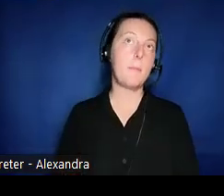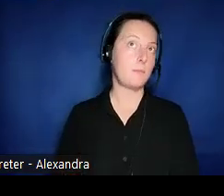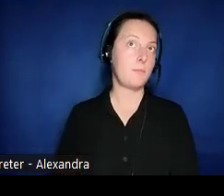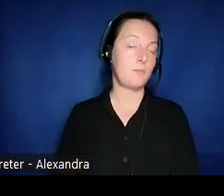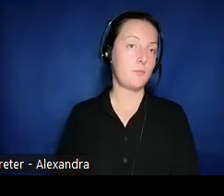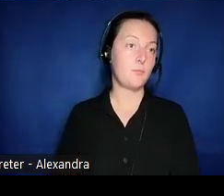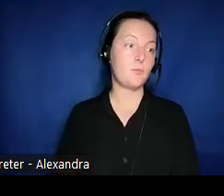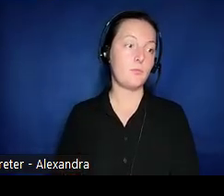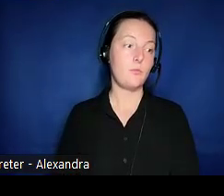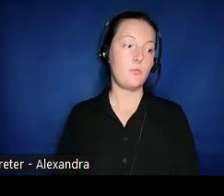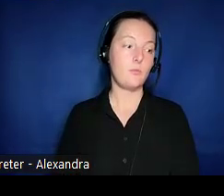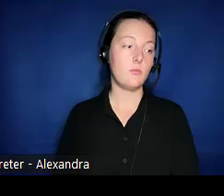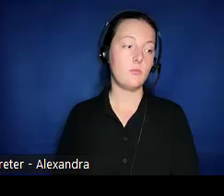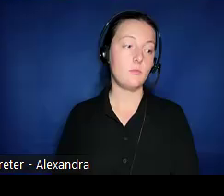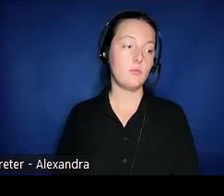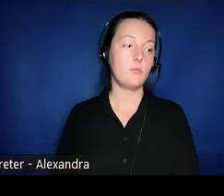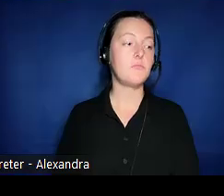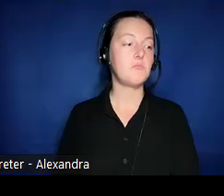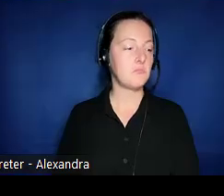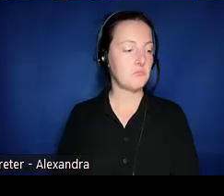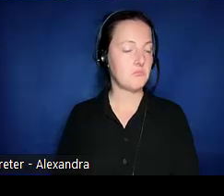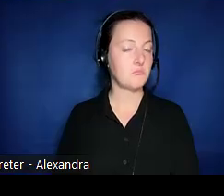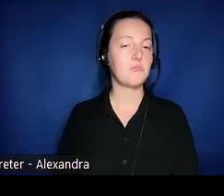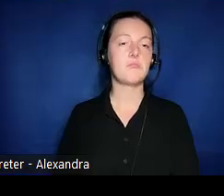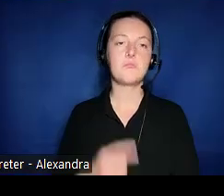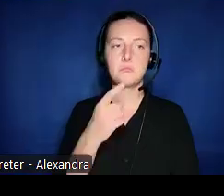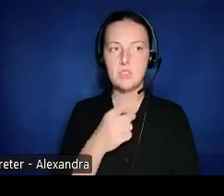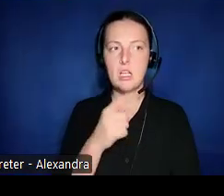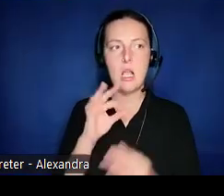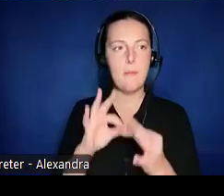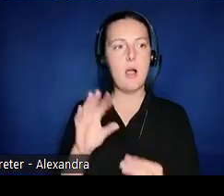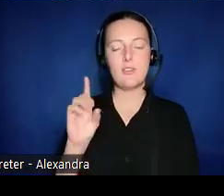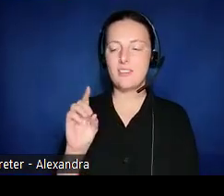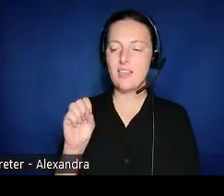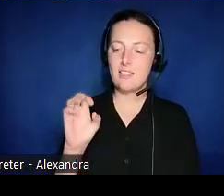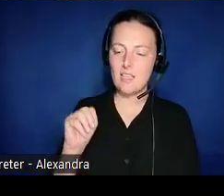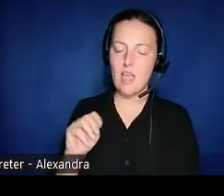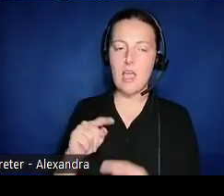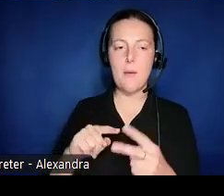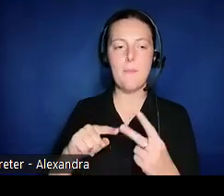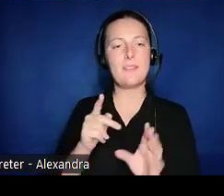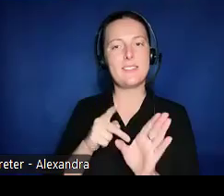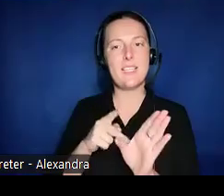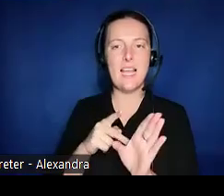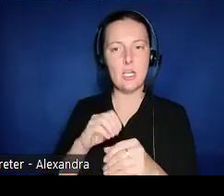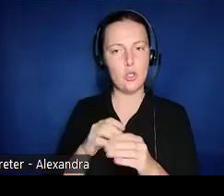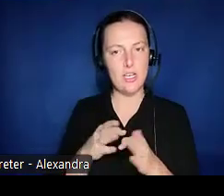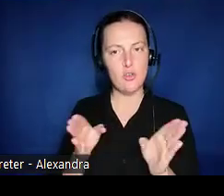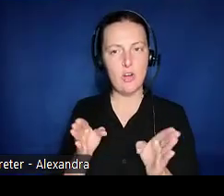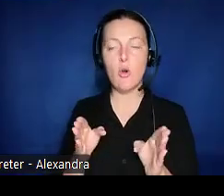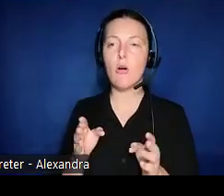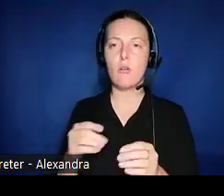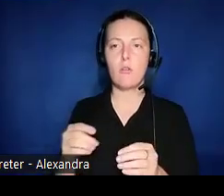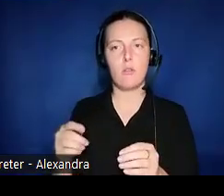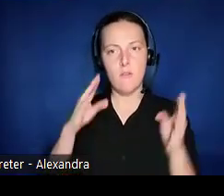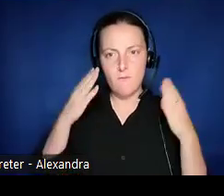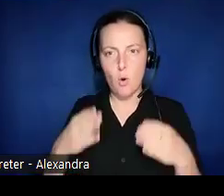the DSM and psychiatry in general maybe is focused on the mean as kind of what's quote unquote normal